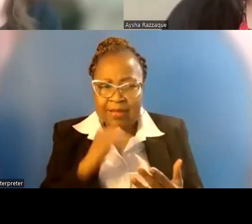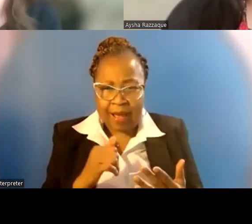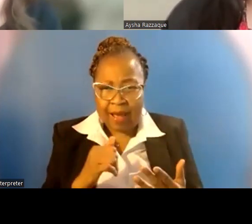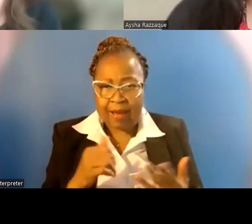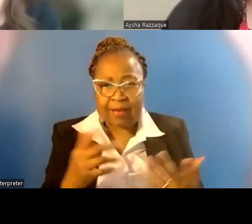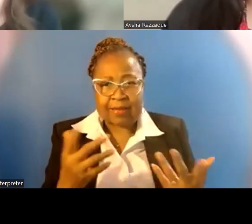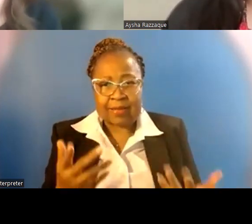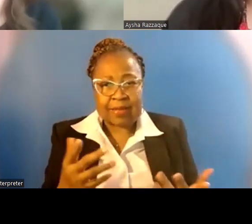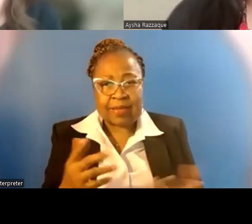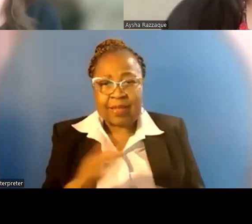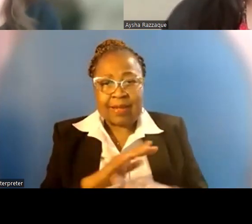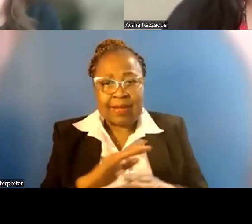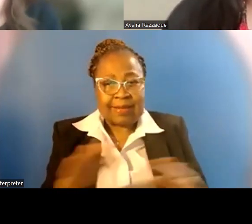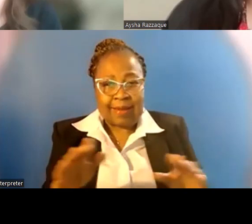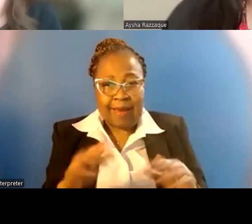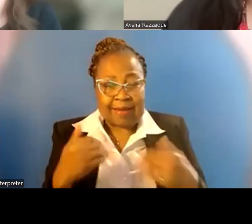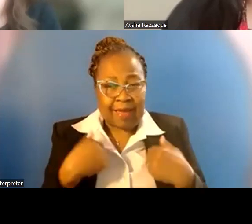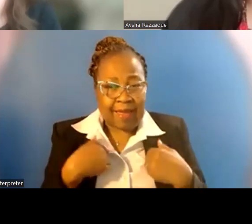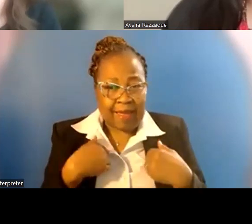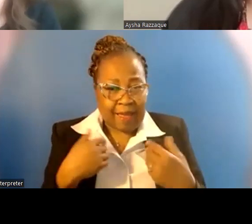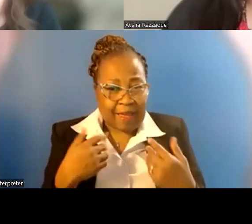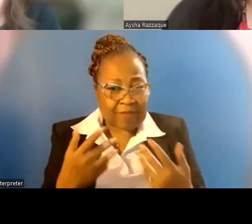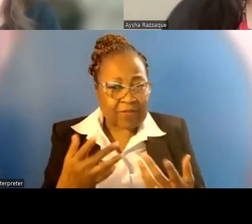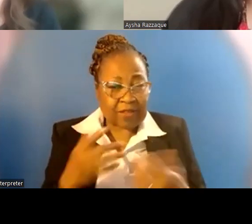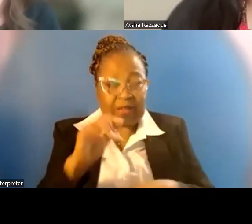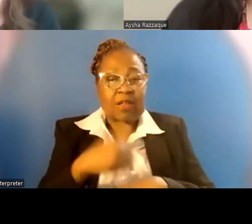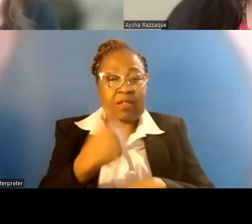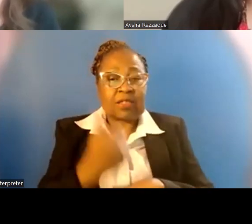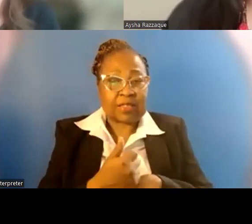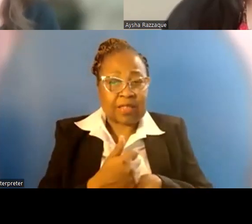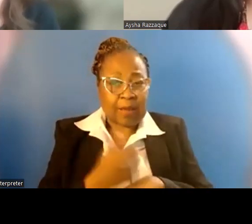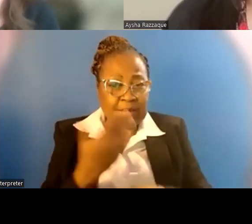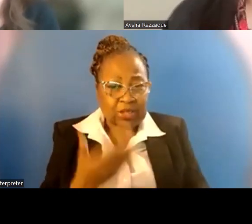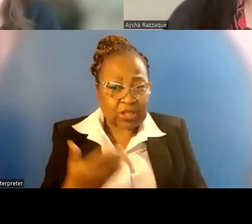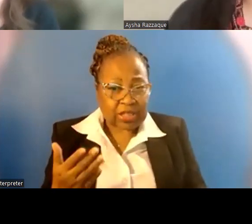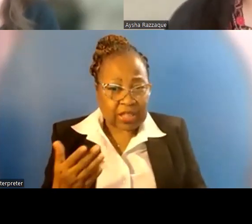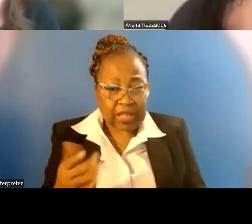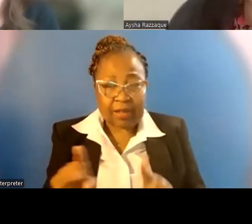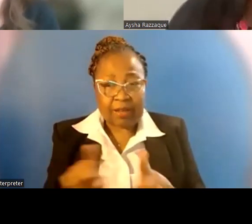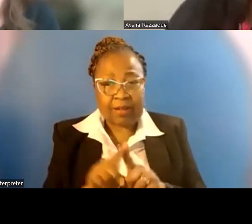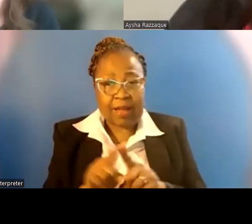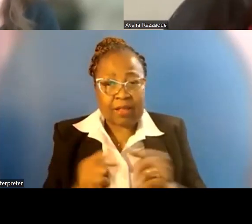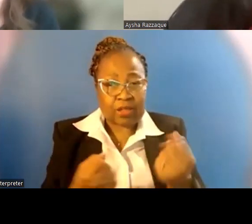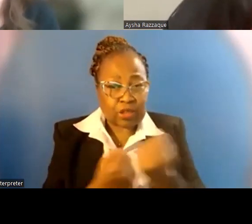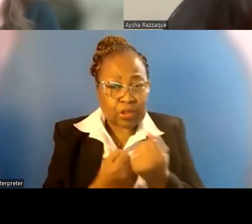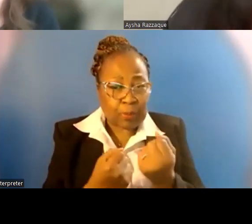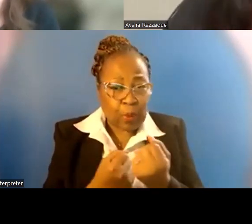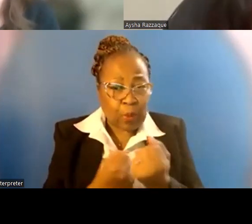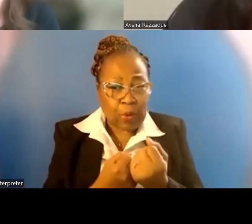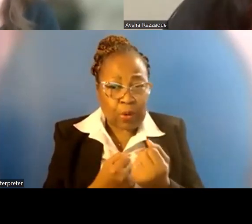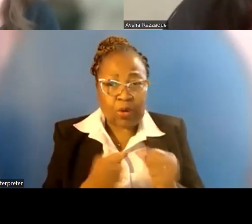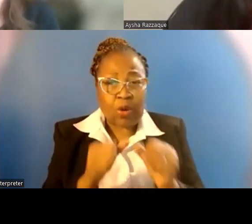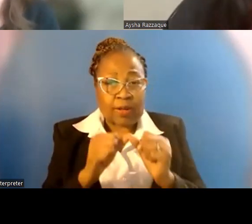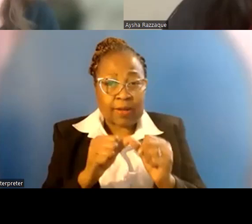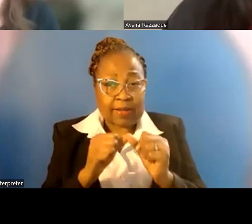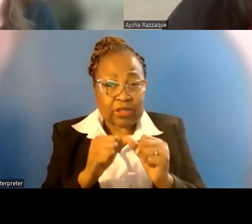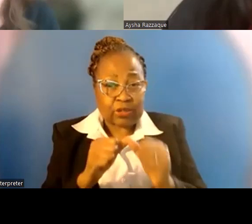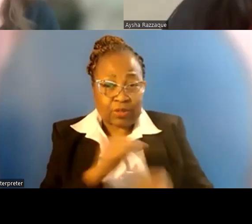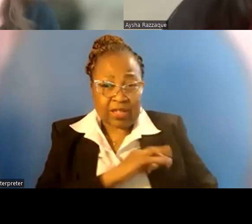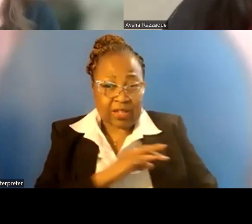Like not having and like as much of an established thing or not having like the support or continuity of a staff person or something like that?